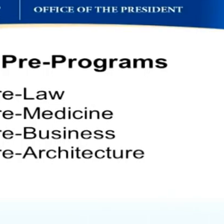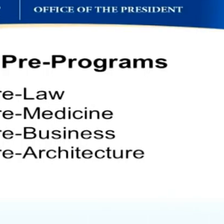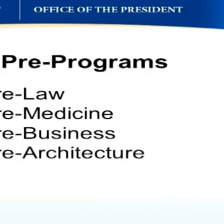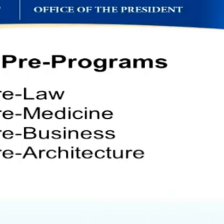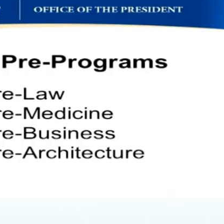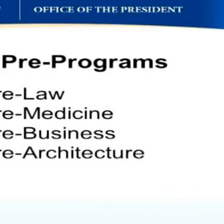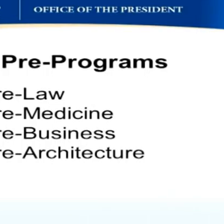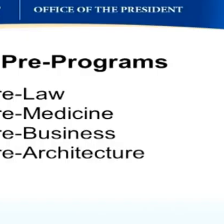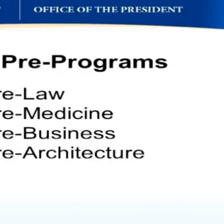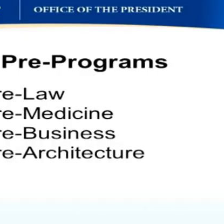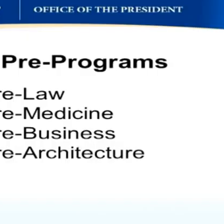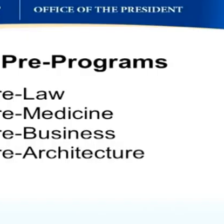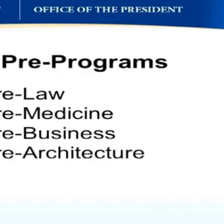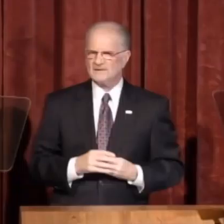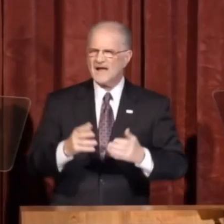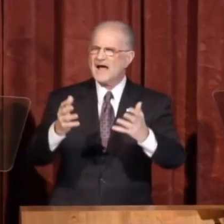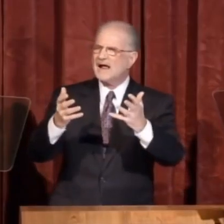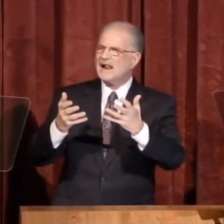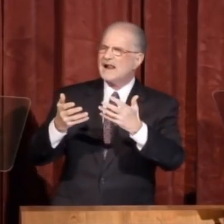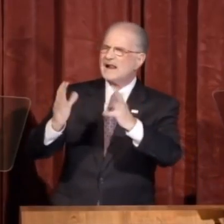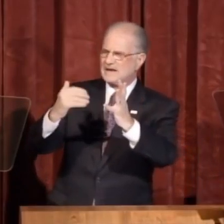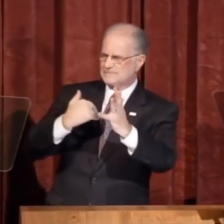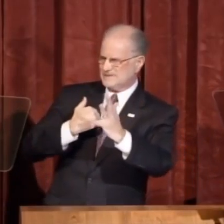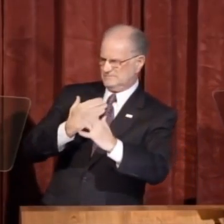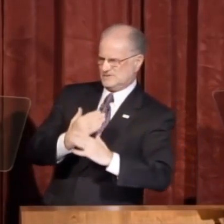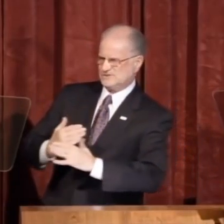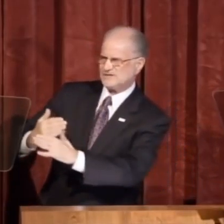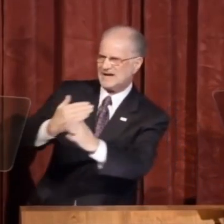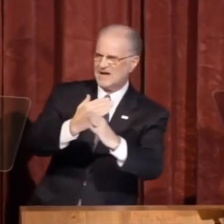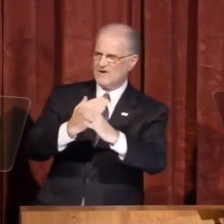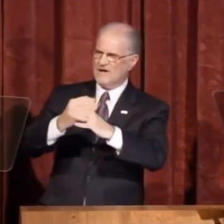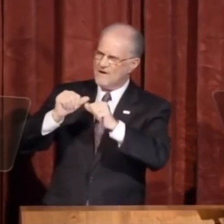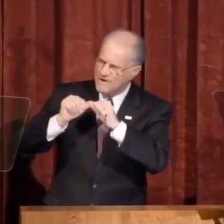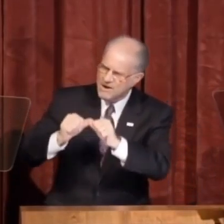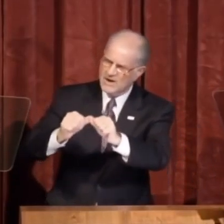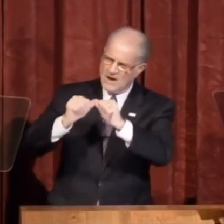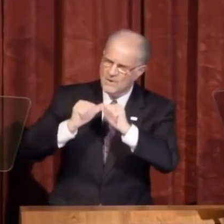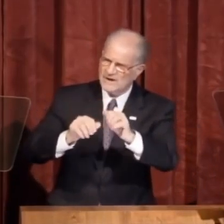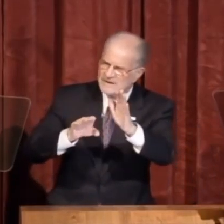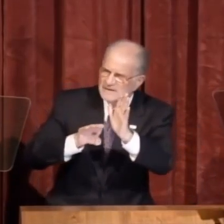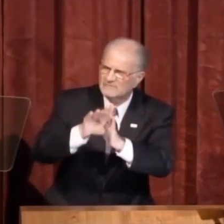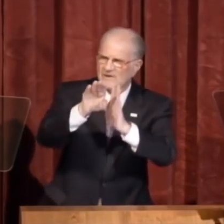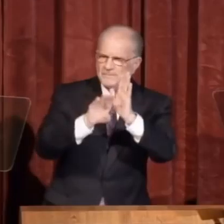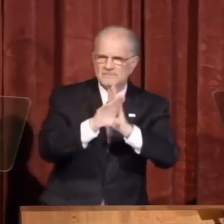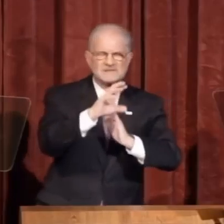For guidance, let's look to Dr. Martin Luther King.